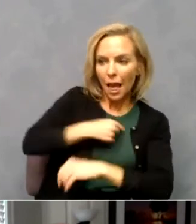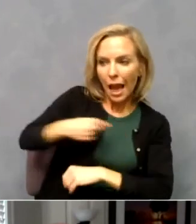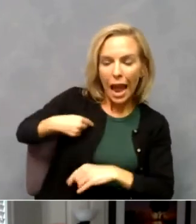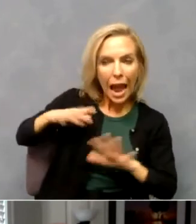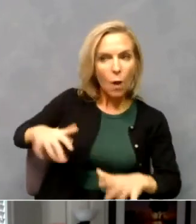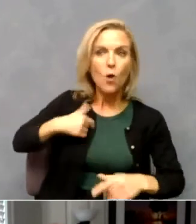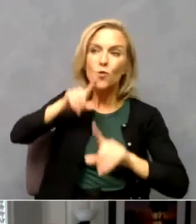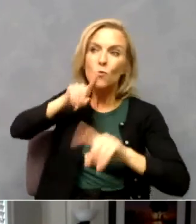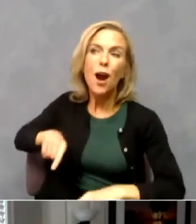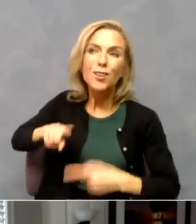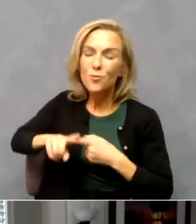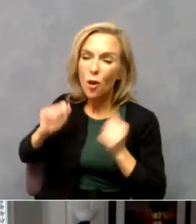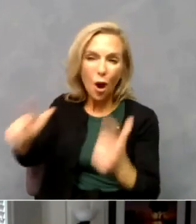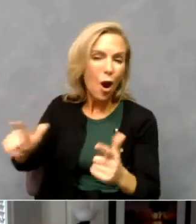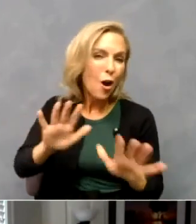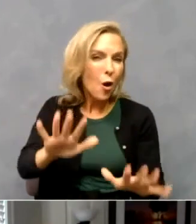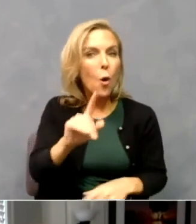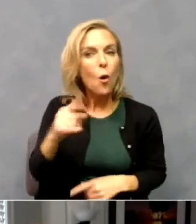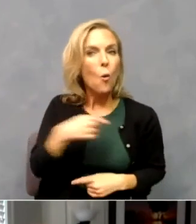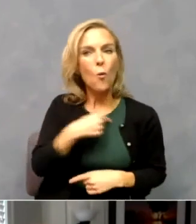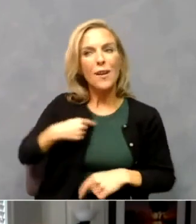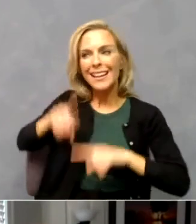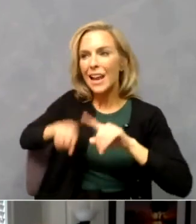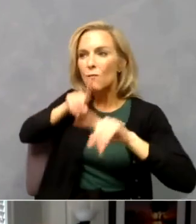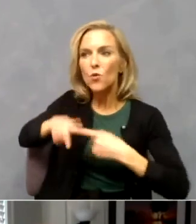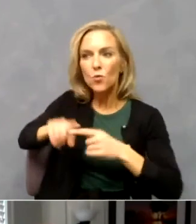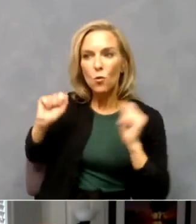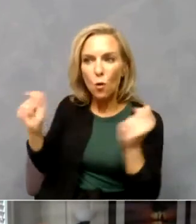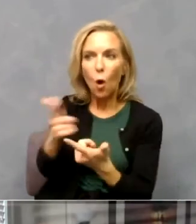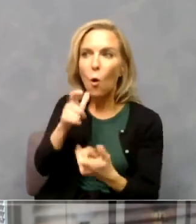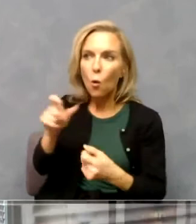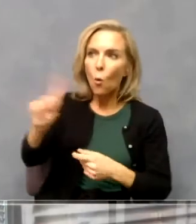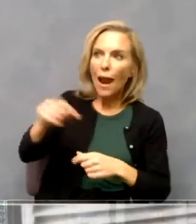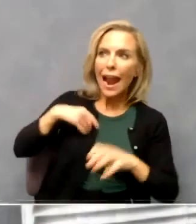you get an appointment or how do you get access? Ah, lot of this hasn't been